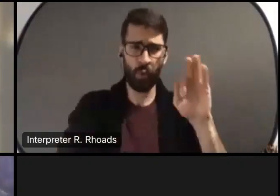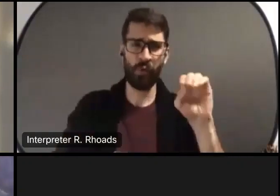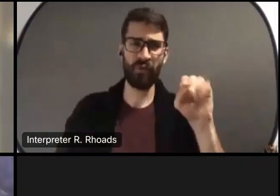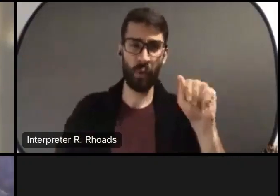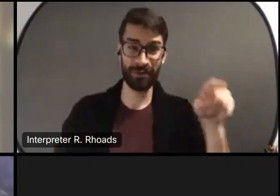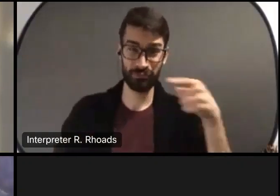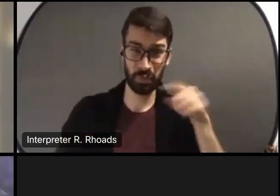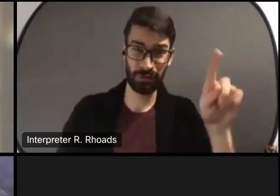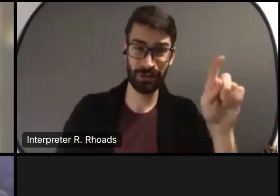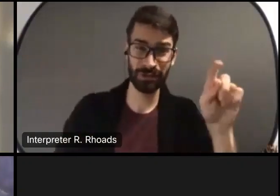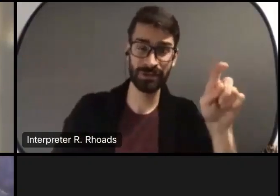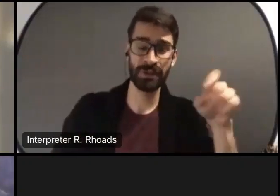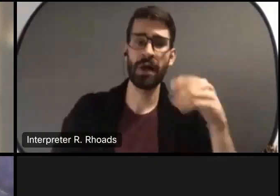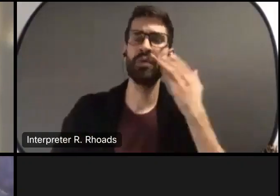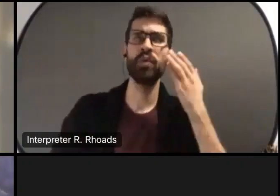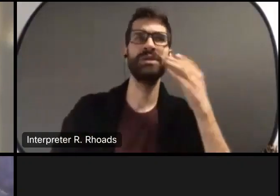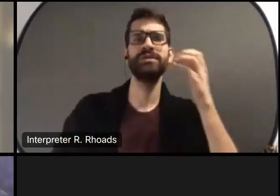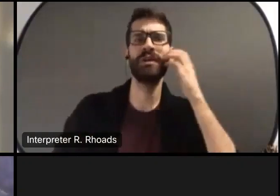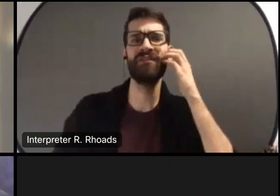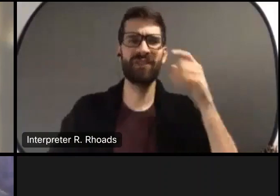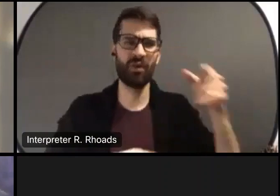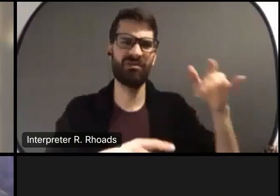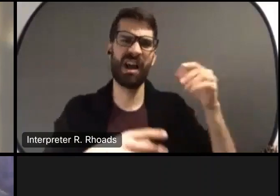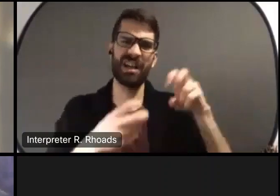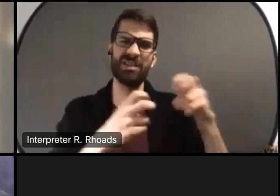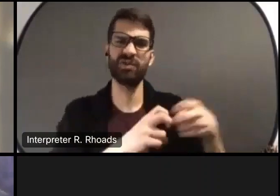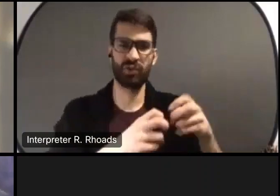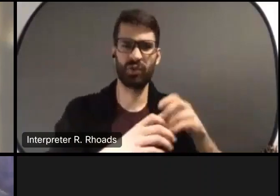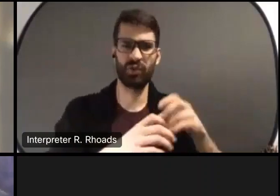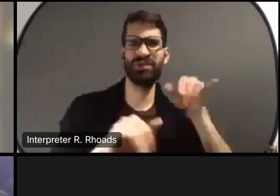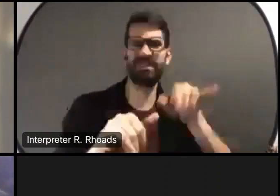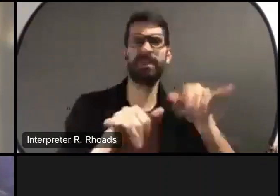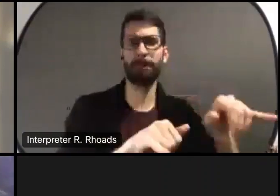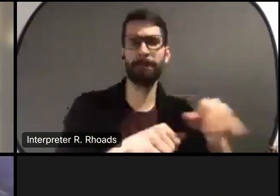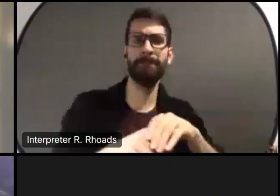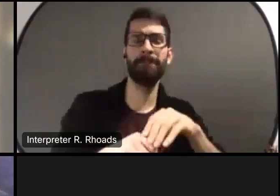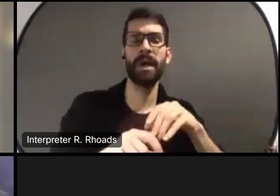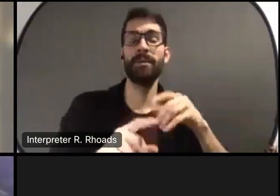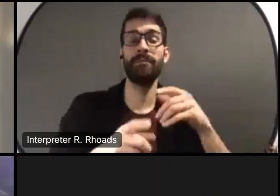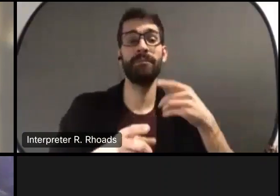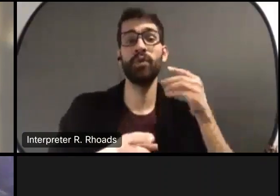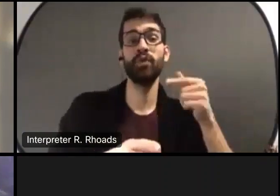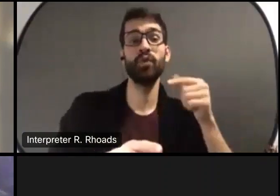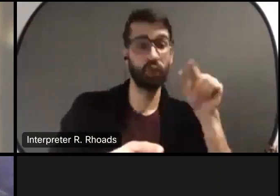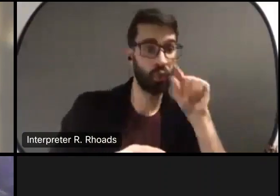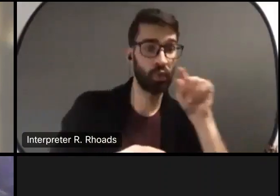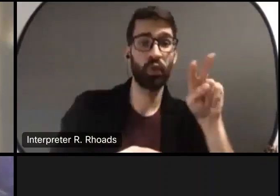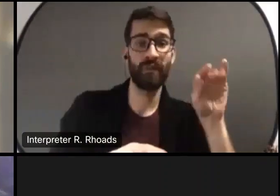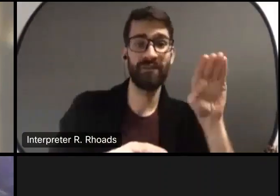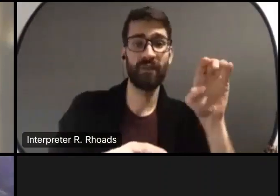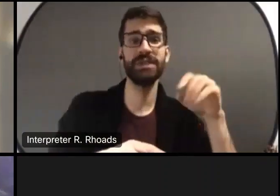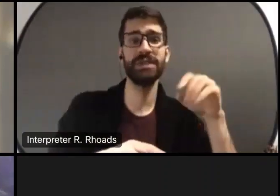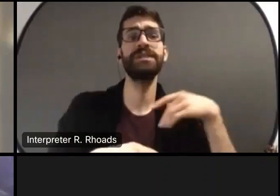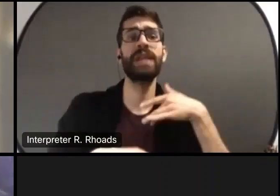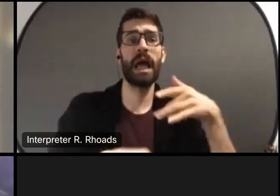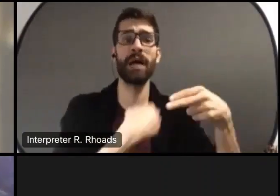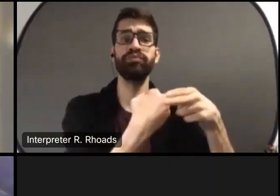phone matter but also I know that Google Voice keeps a transcript. (Fast) Correct, correct.